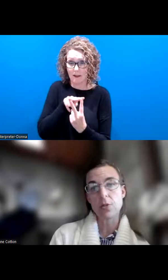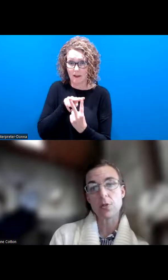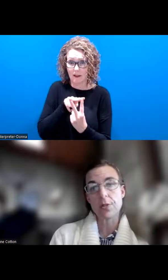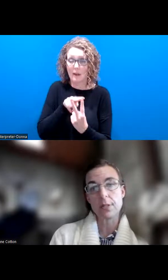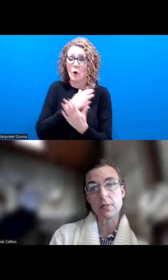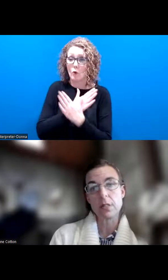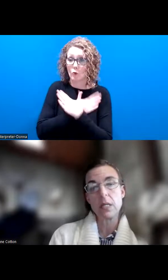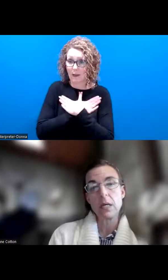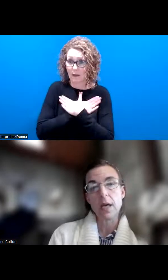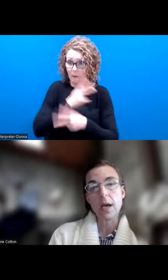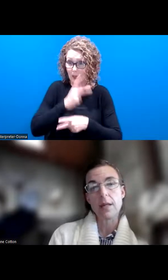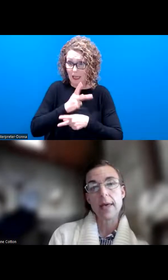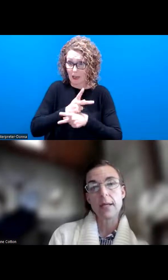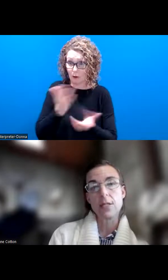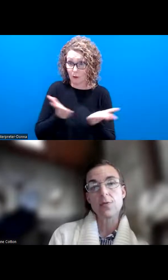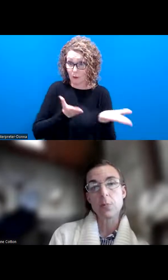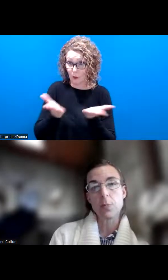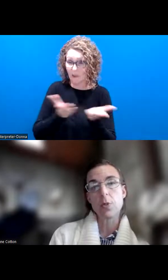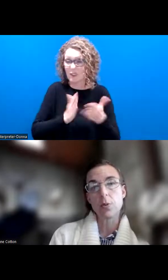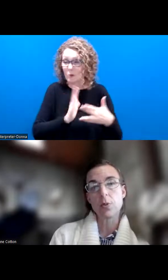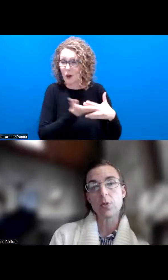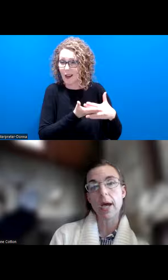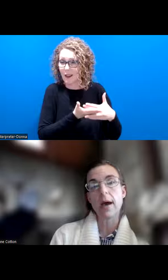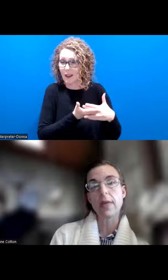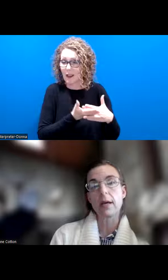. Washington caregivers, thanks to a lot of leaders and advocates, actually have the